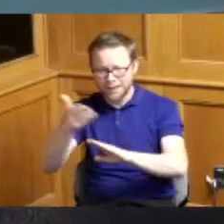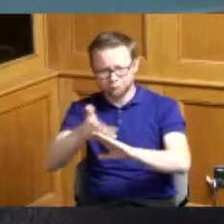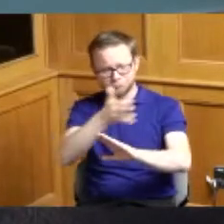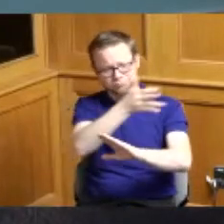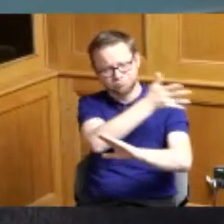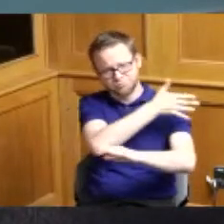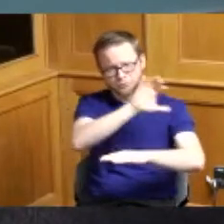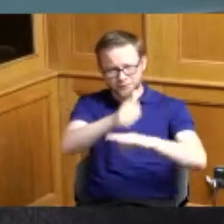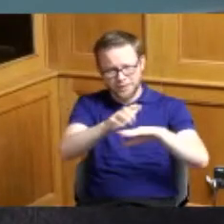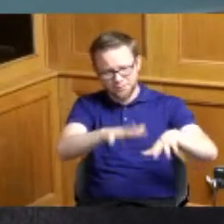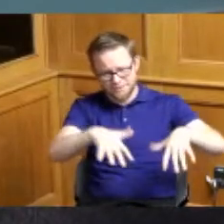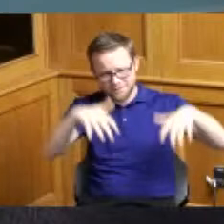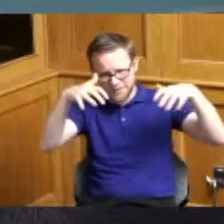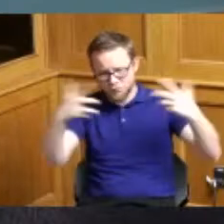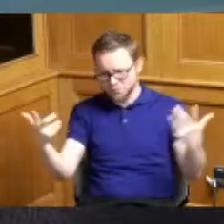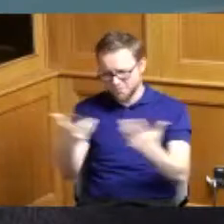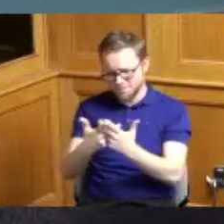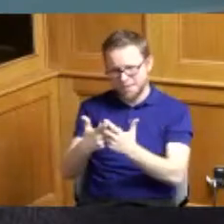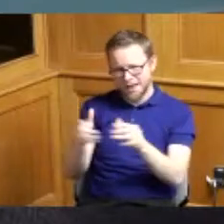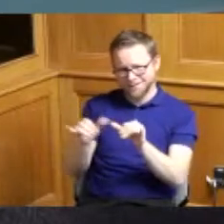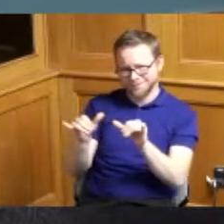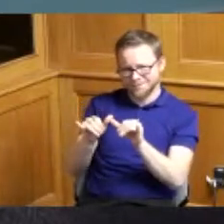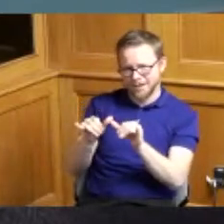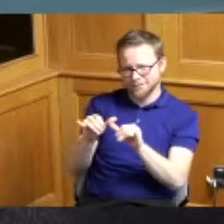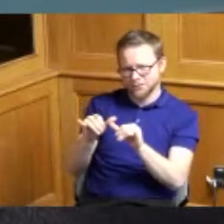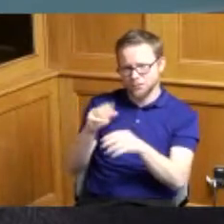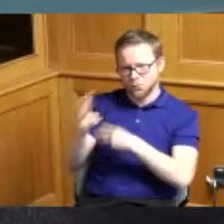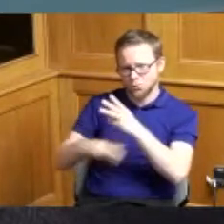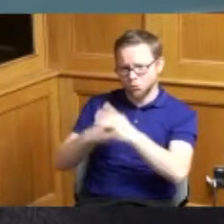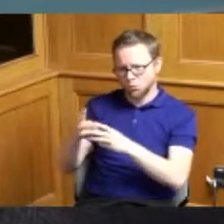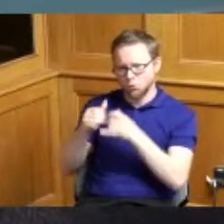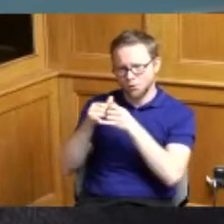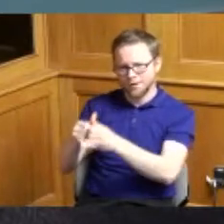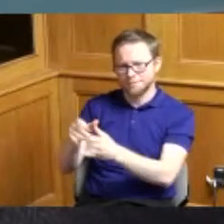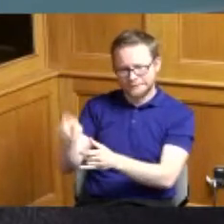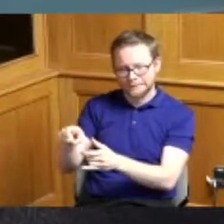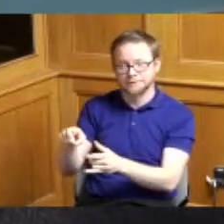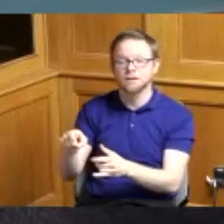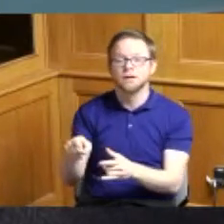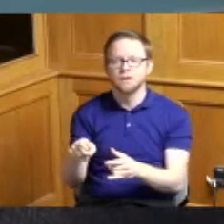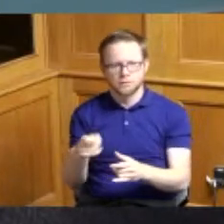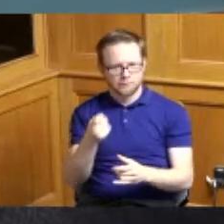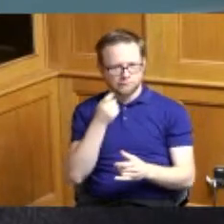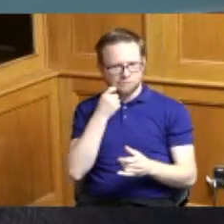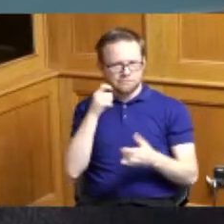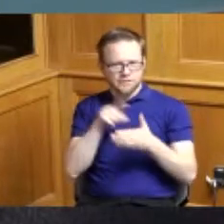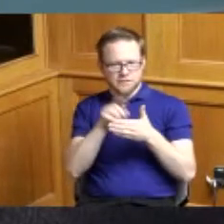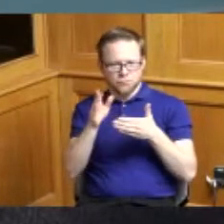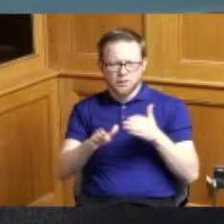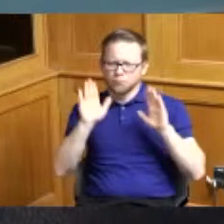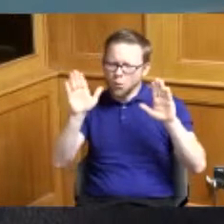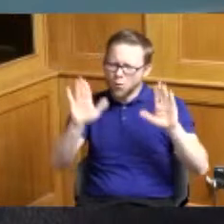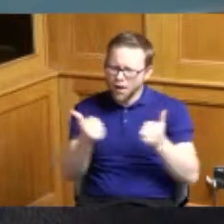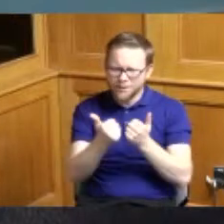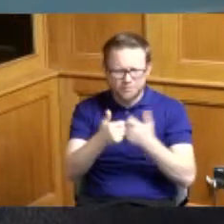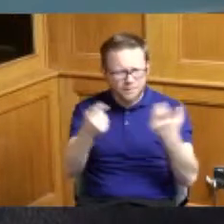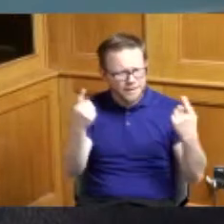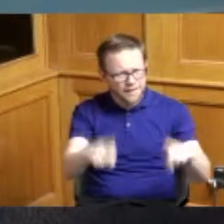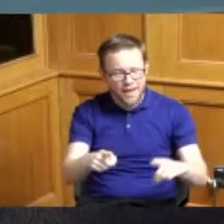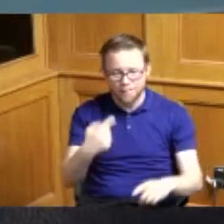then we wouldn't have anything they you guys had a wonderful match that just happened this weekend we didn't have to do nothing but just book hotel rooms